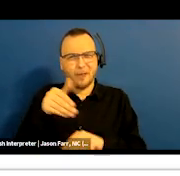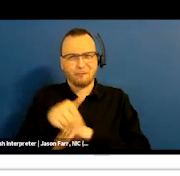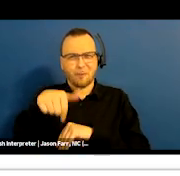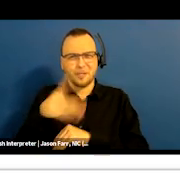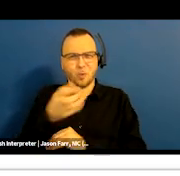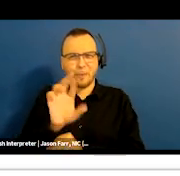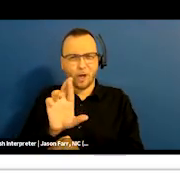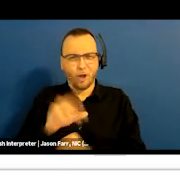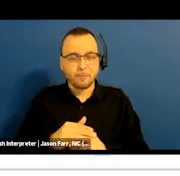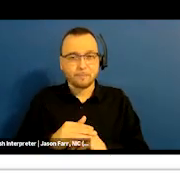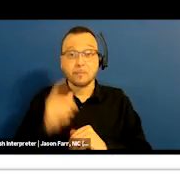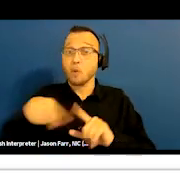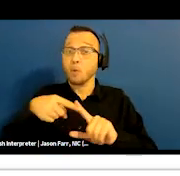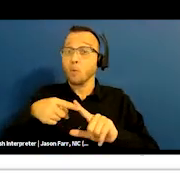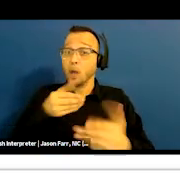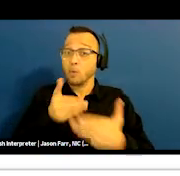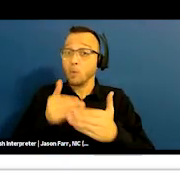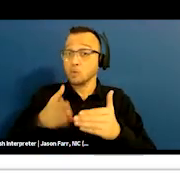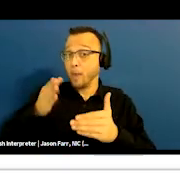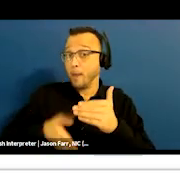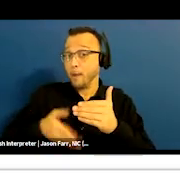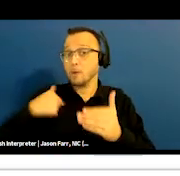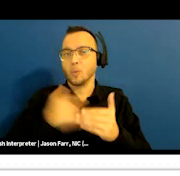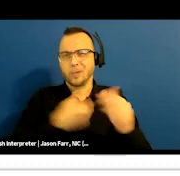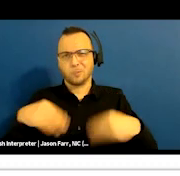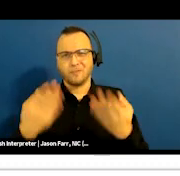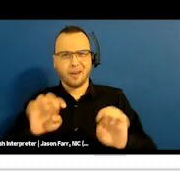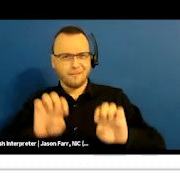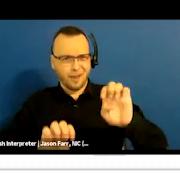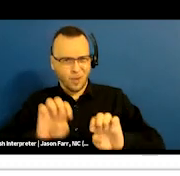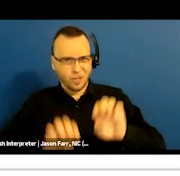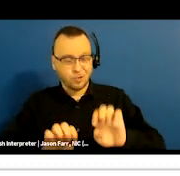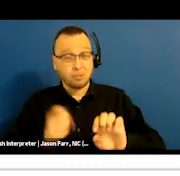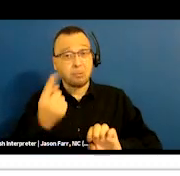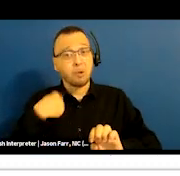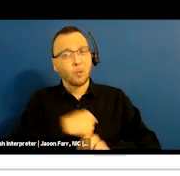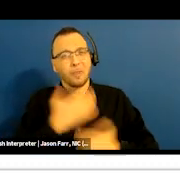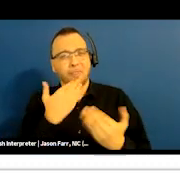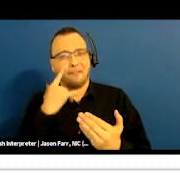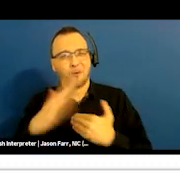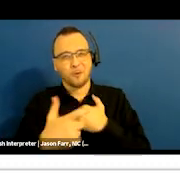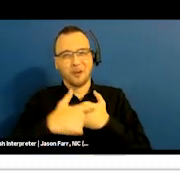Just wanna set expectations there, but we will do our best to follow up and gather those